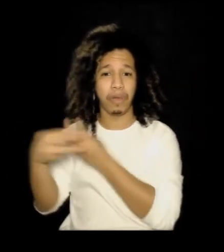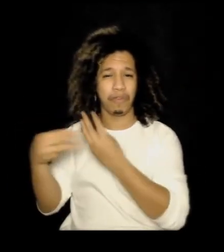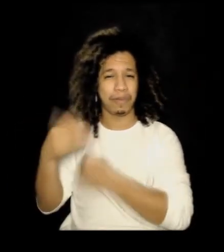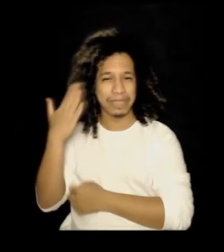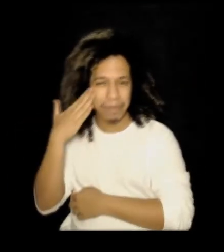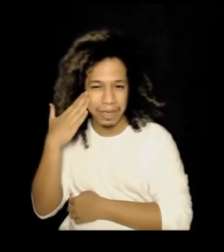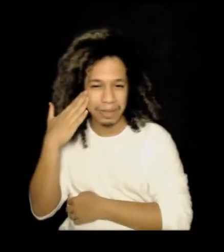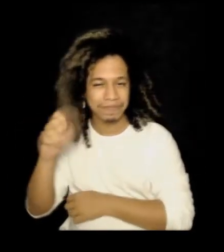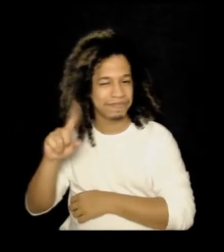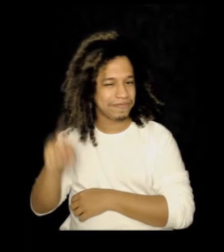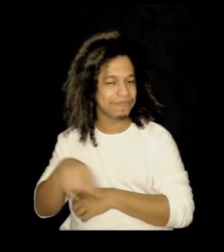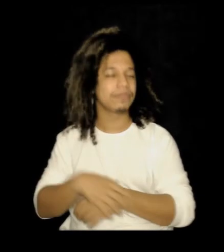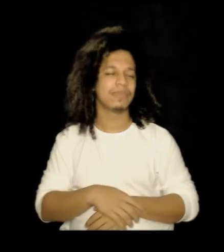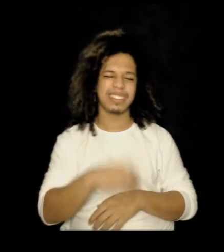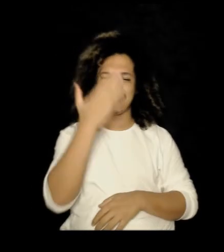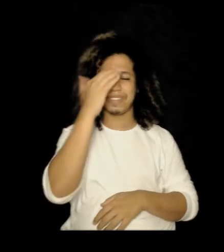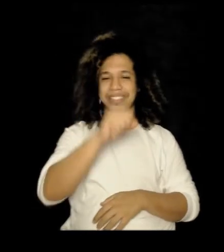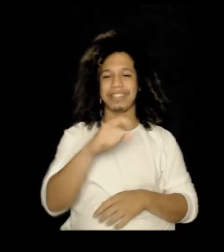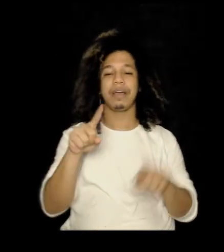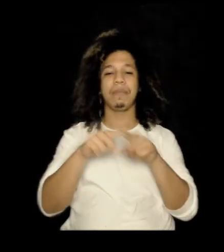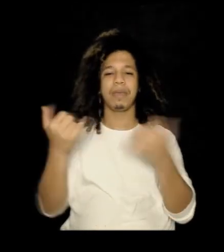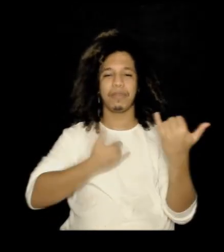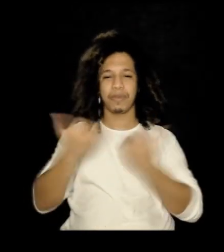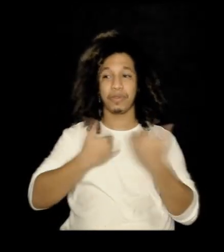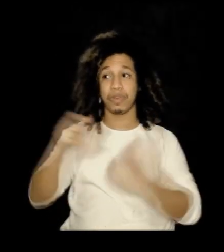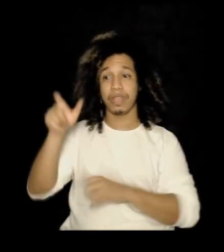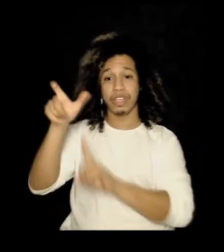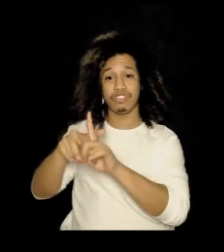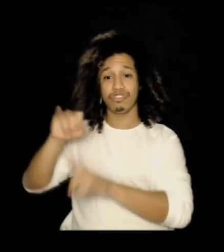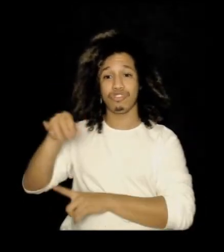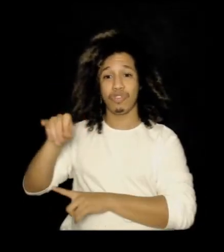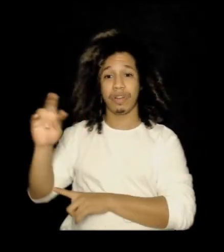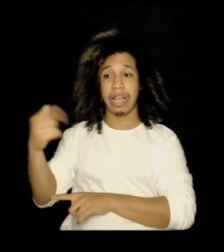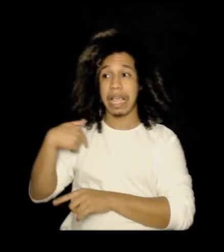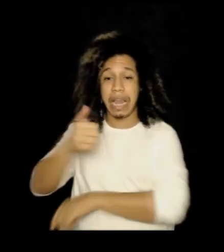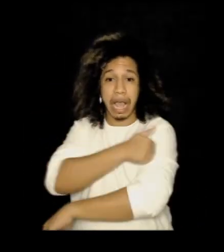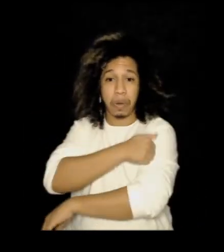I actually did, João Victor! And I was told that when teacher Jonathan was an undergraduate student at